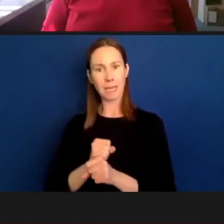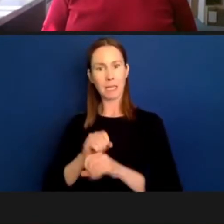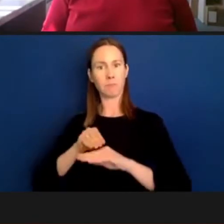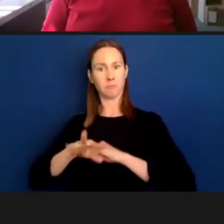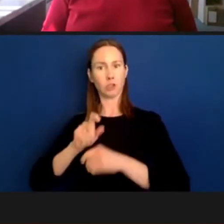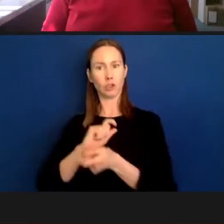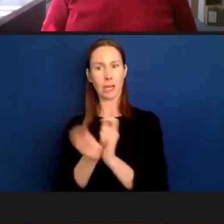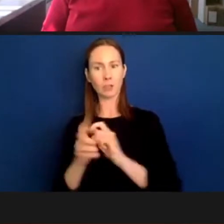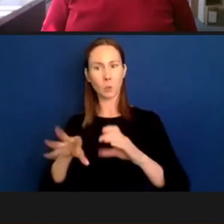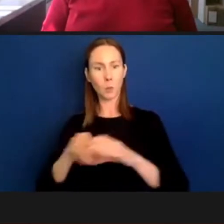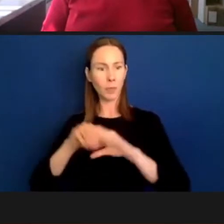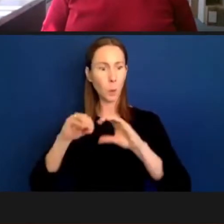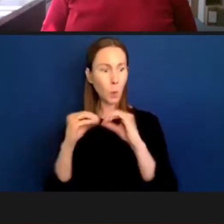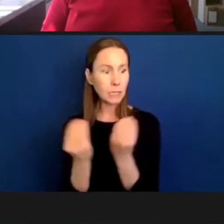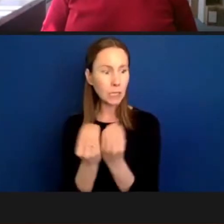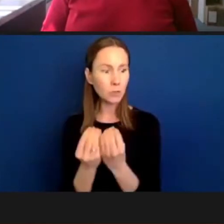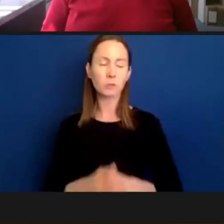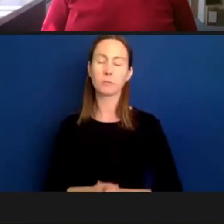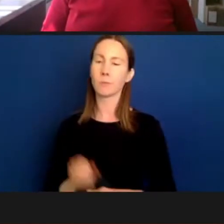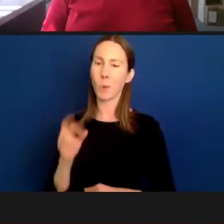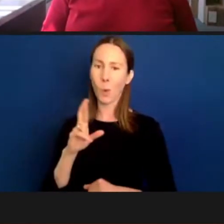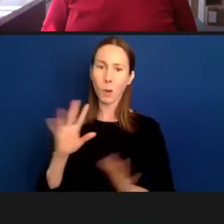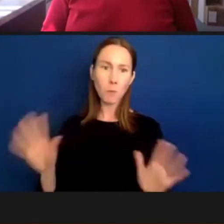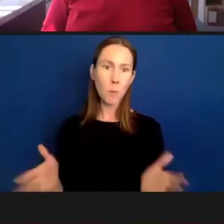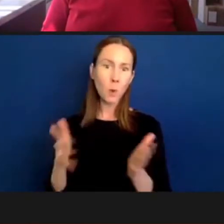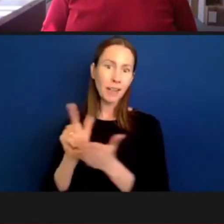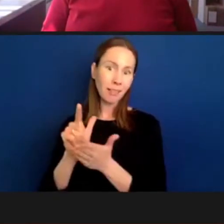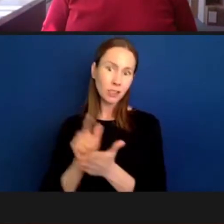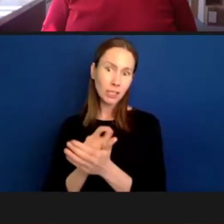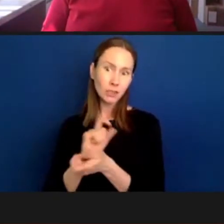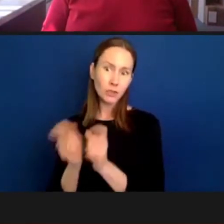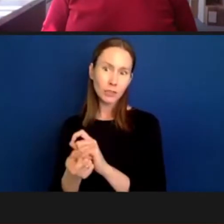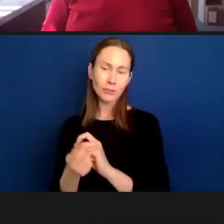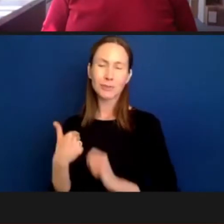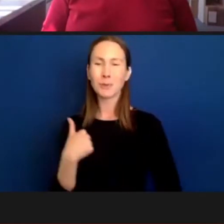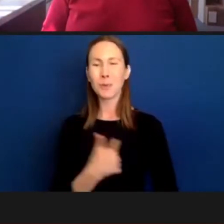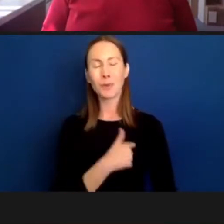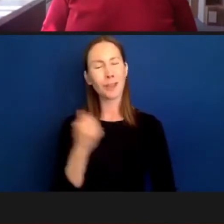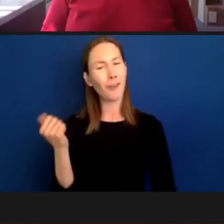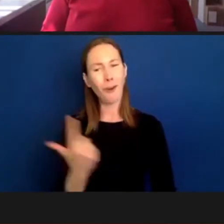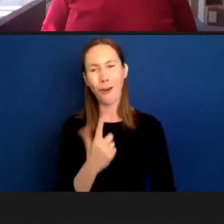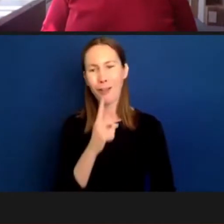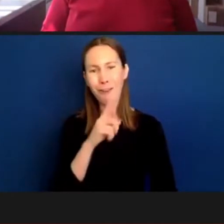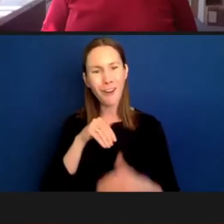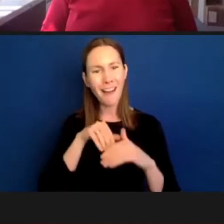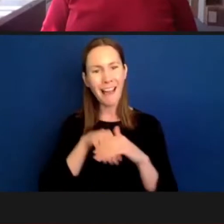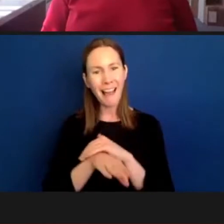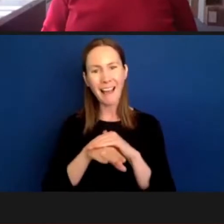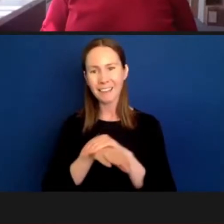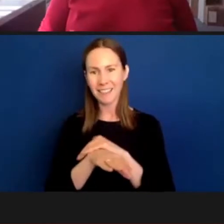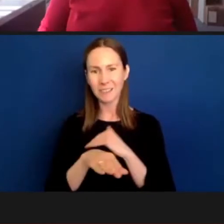organization, or promoting legislative changes. I mean, we all are accessees of power.